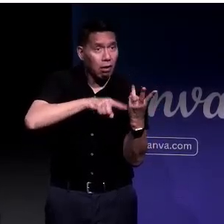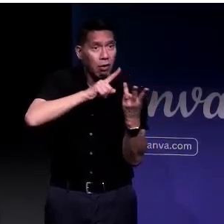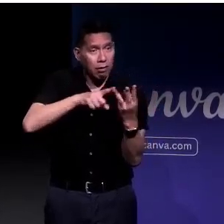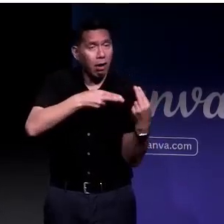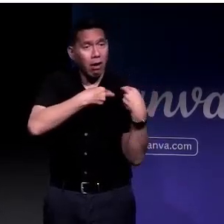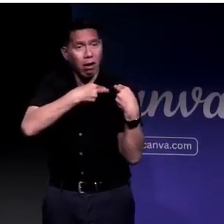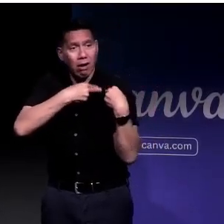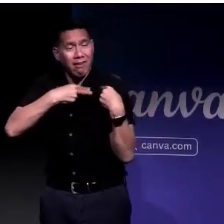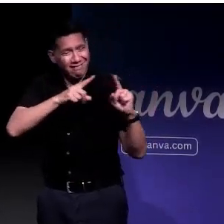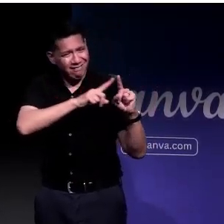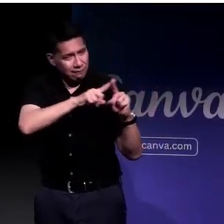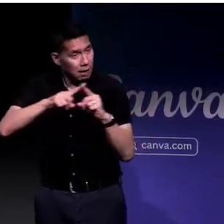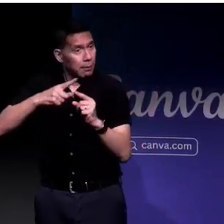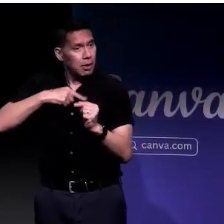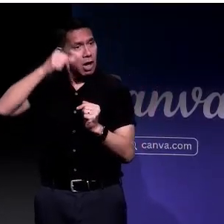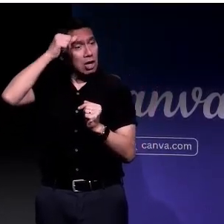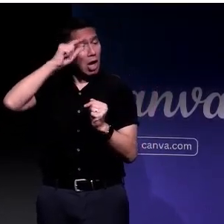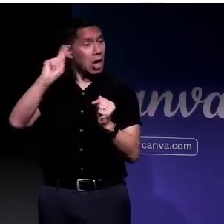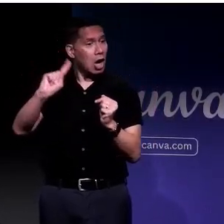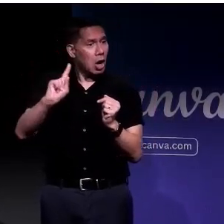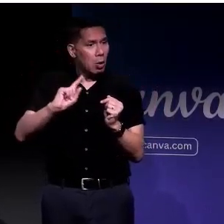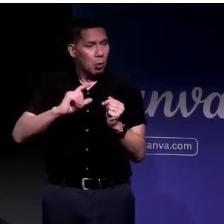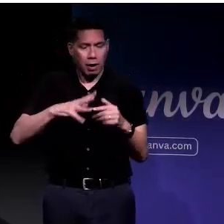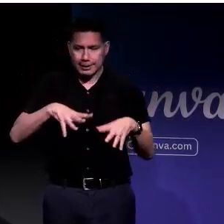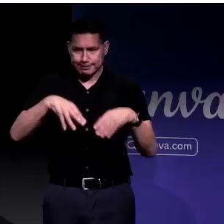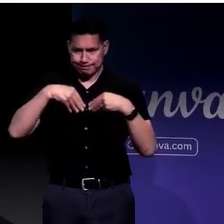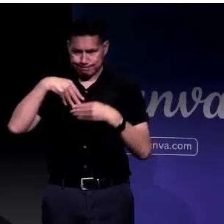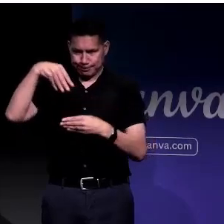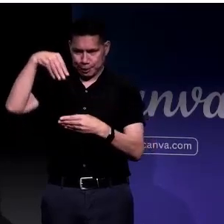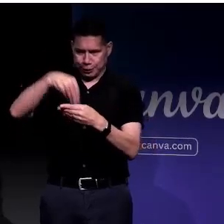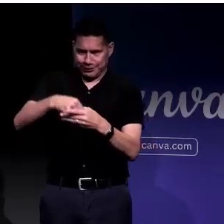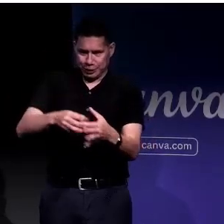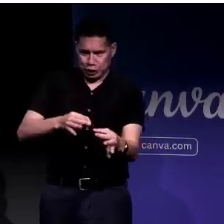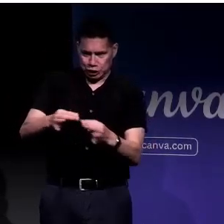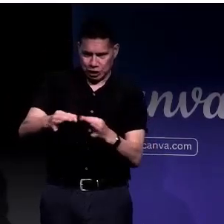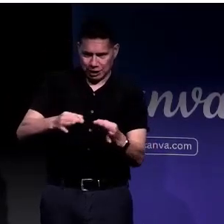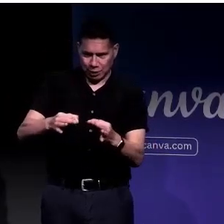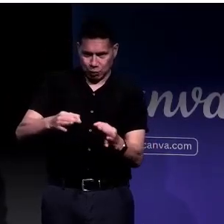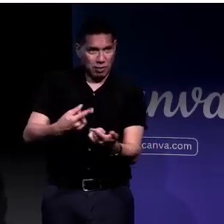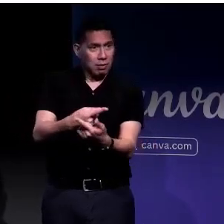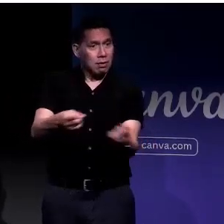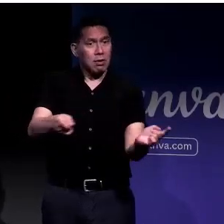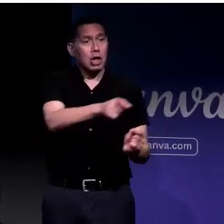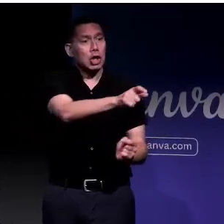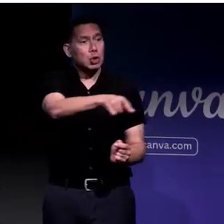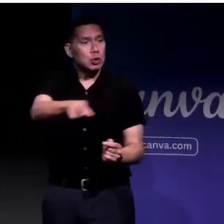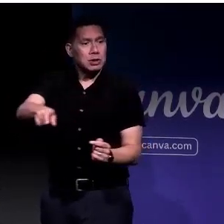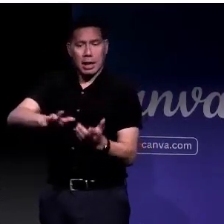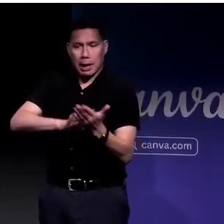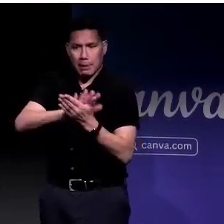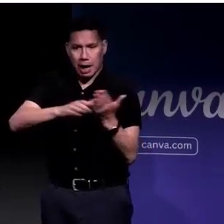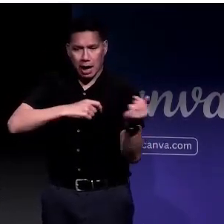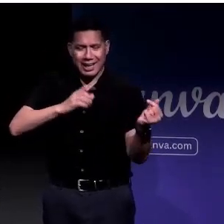Because we know that taking that inclusive design approach with our users, it requires us to wear many different hats, right?